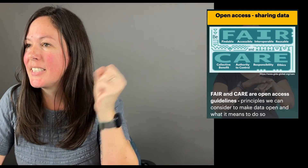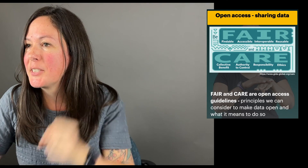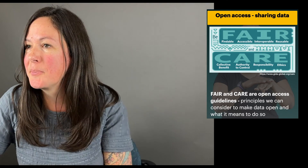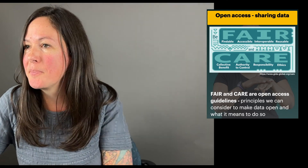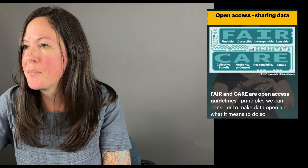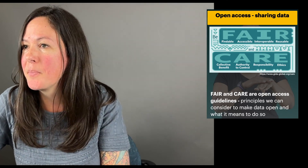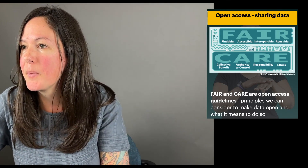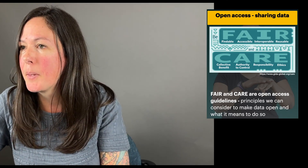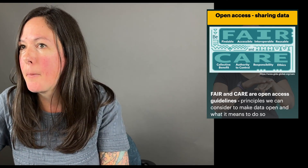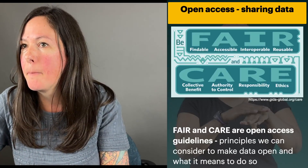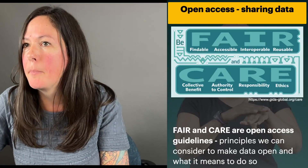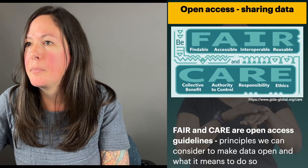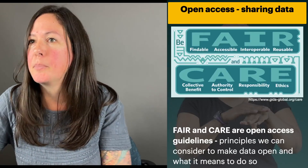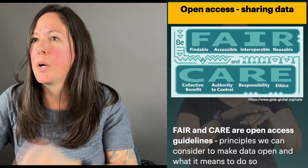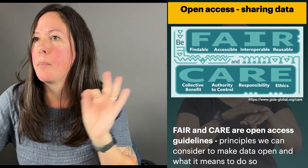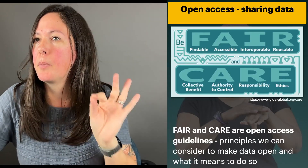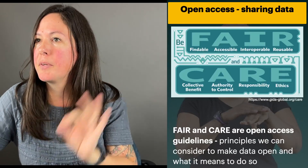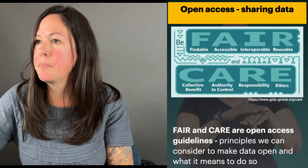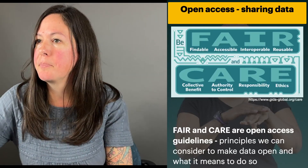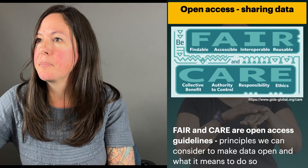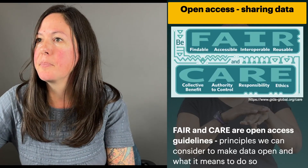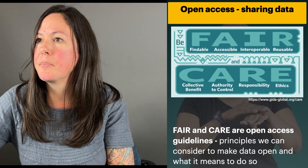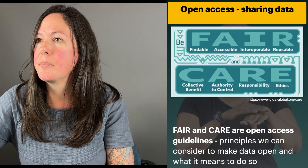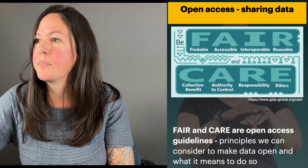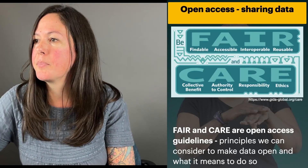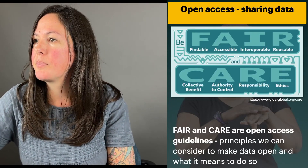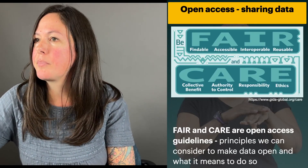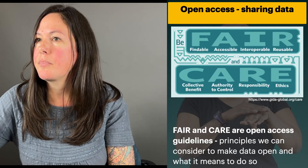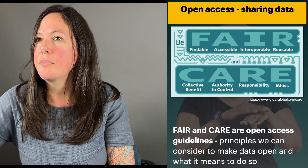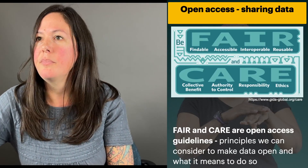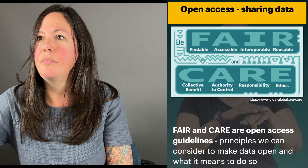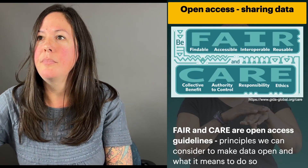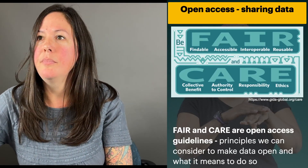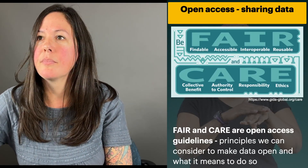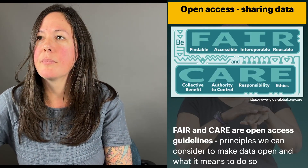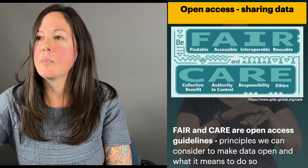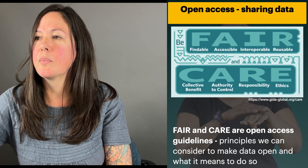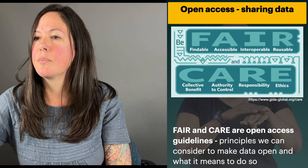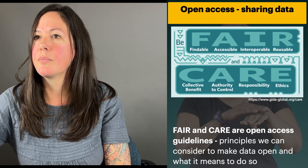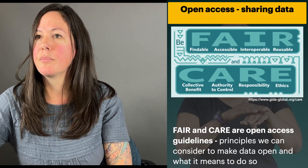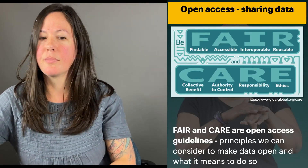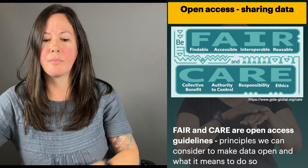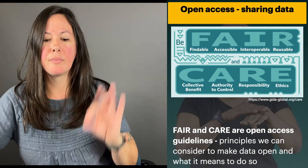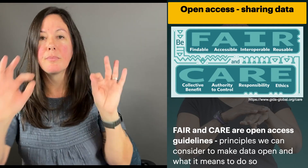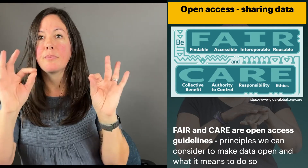second and it should show up there we